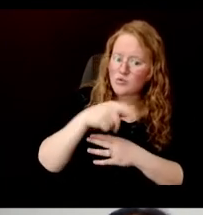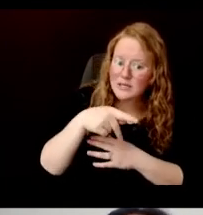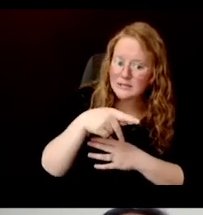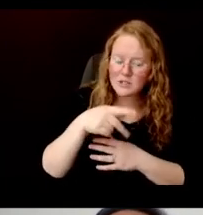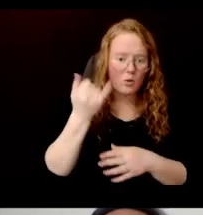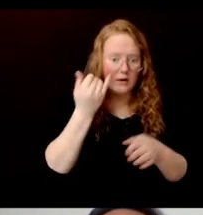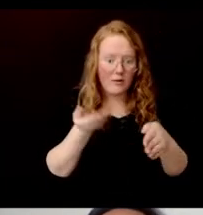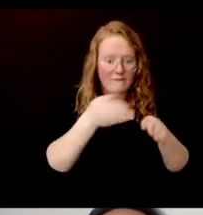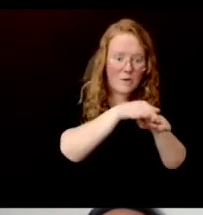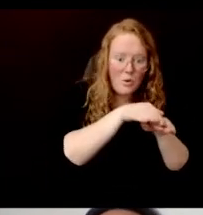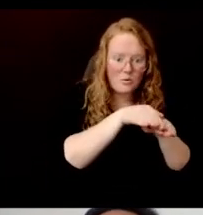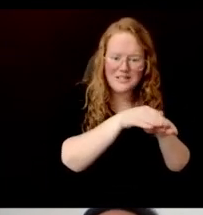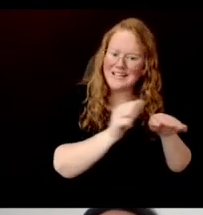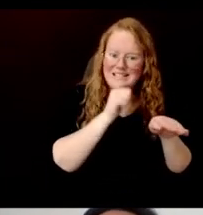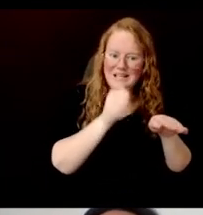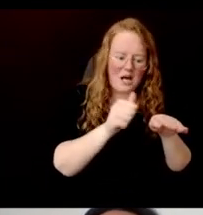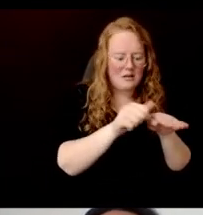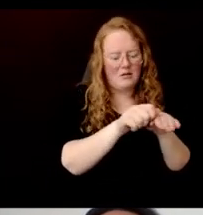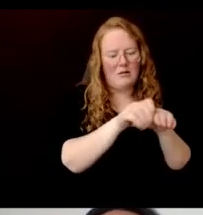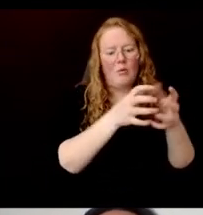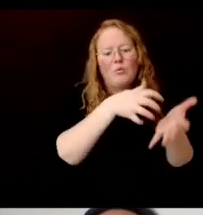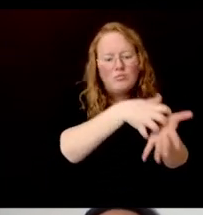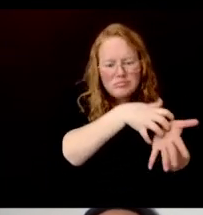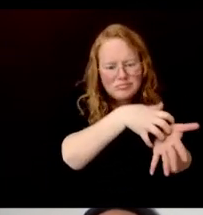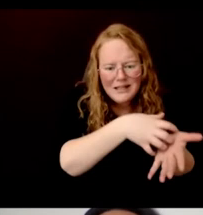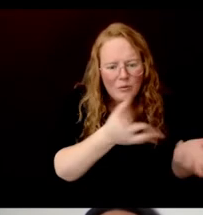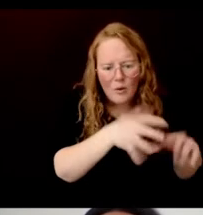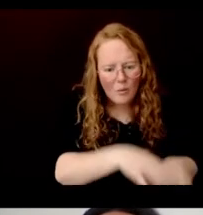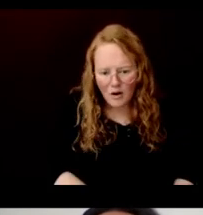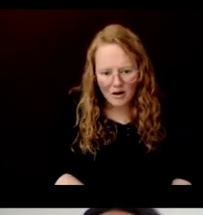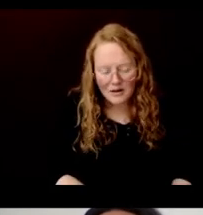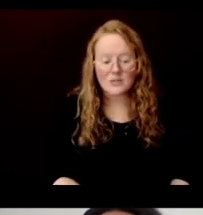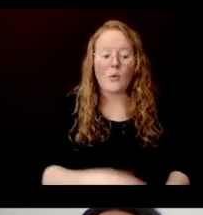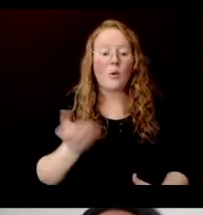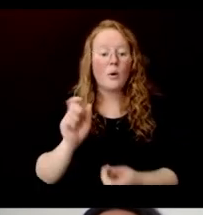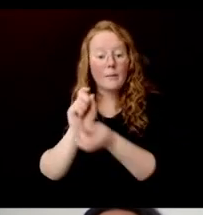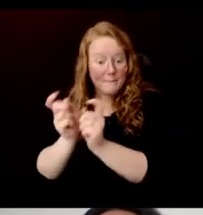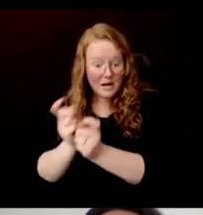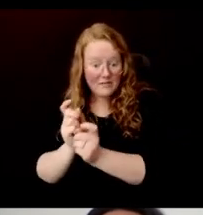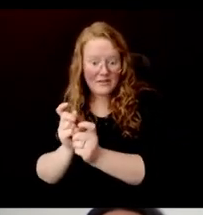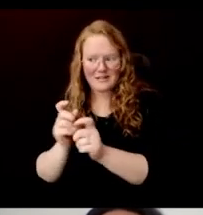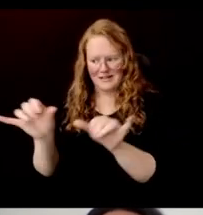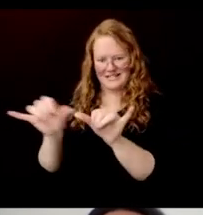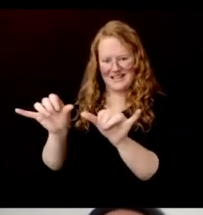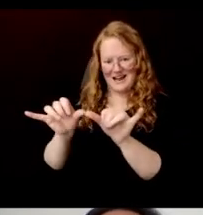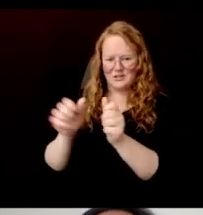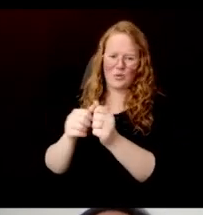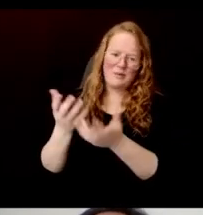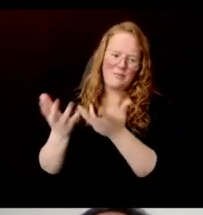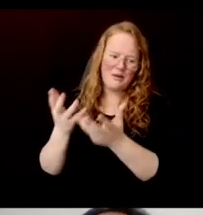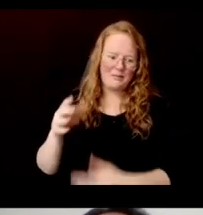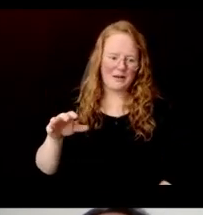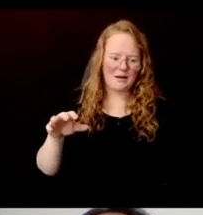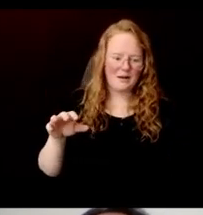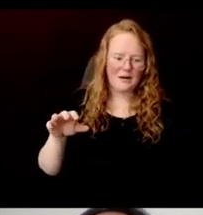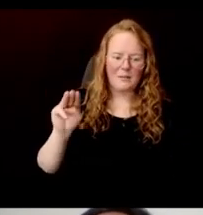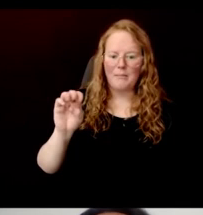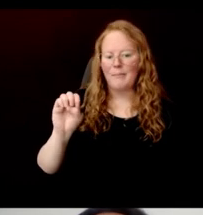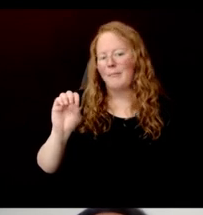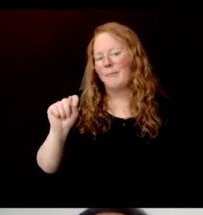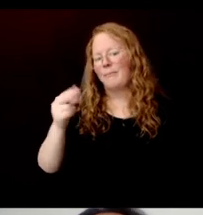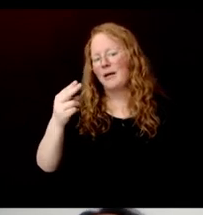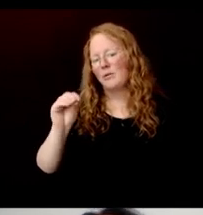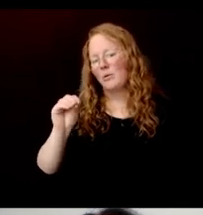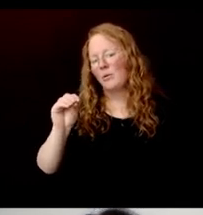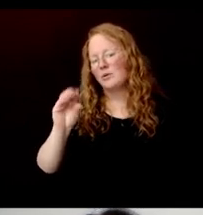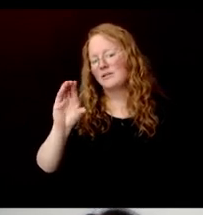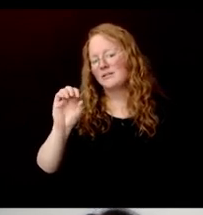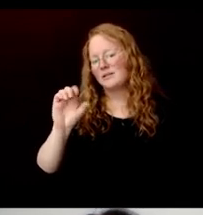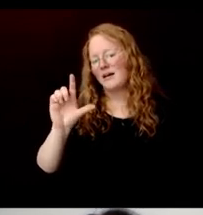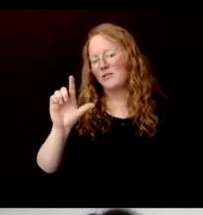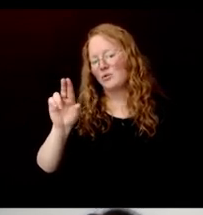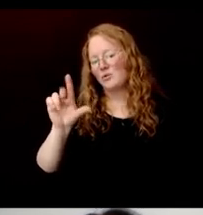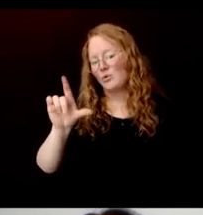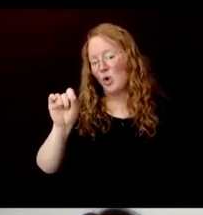And one way of tailoring or modifying the quality of the sheet is by sizing it with something like methyl cellulose or polyvinyl acetate.